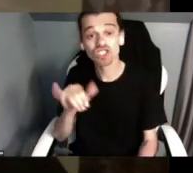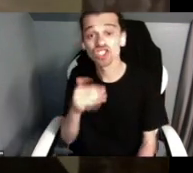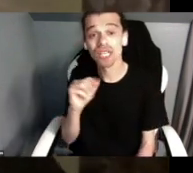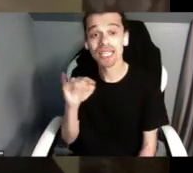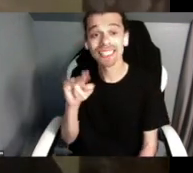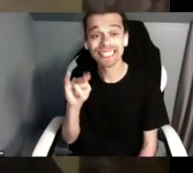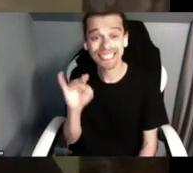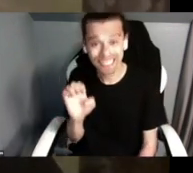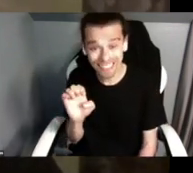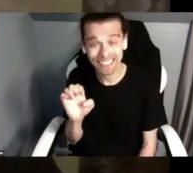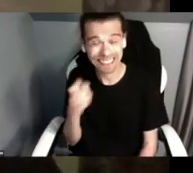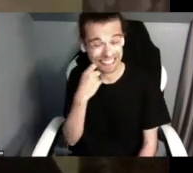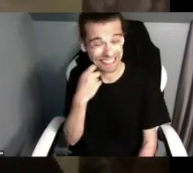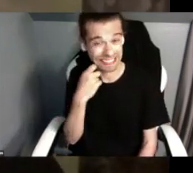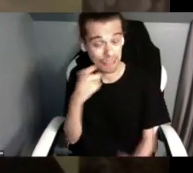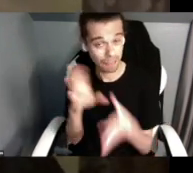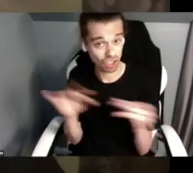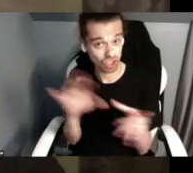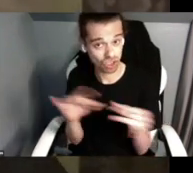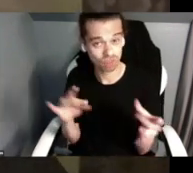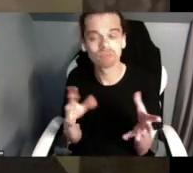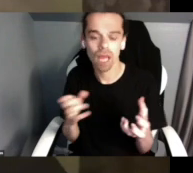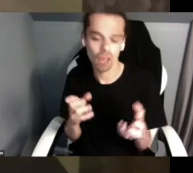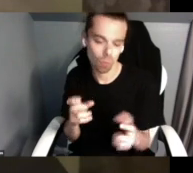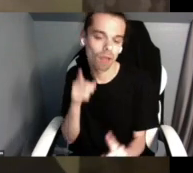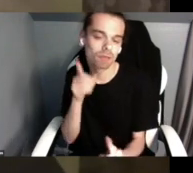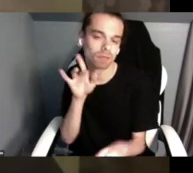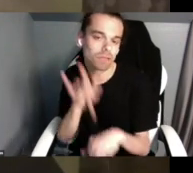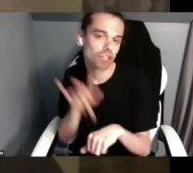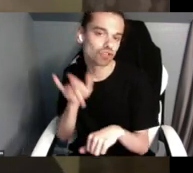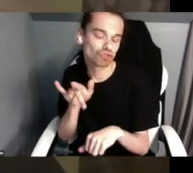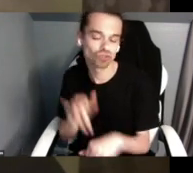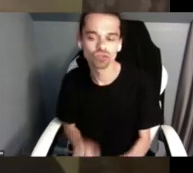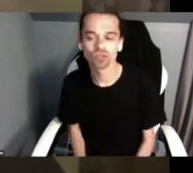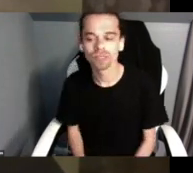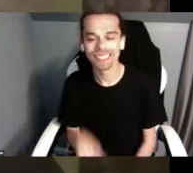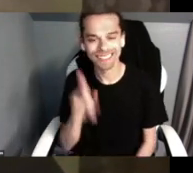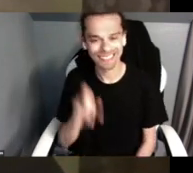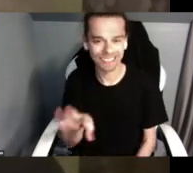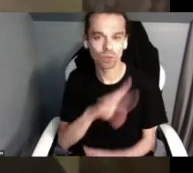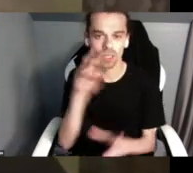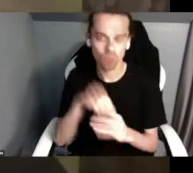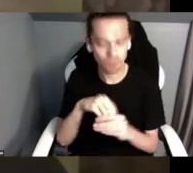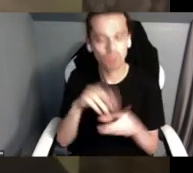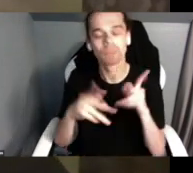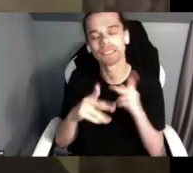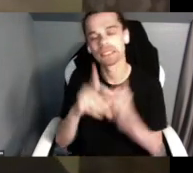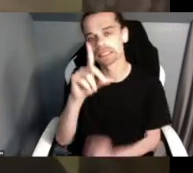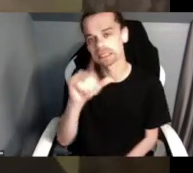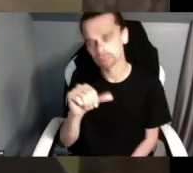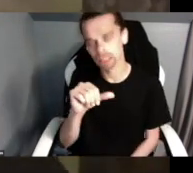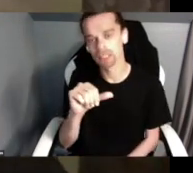Andy did begin to touch on research needs to include people with disabilities from the onset as